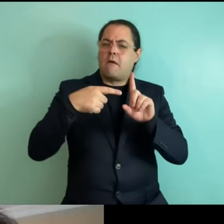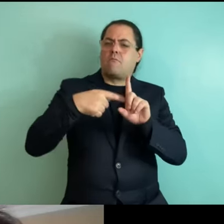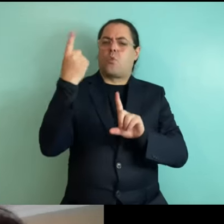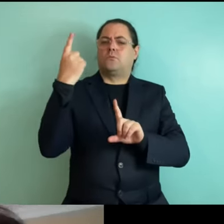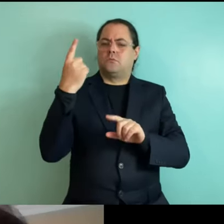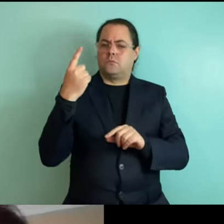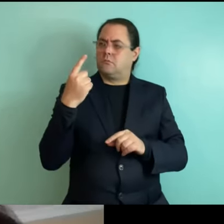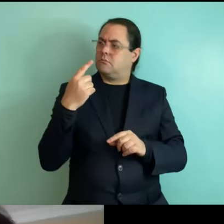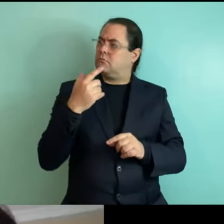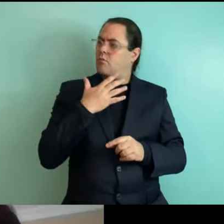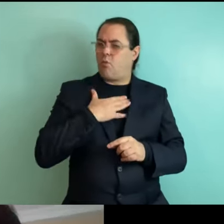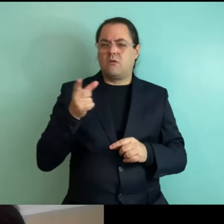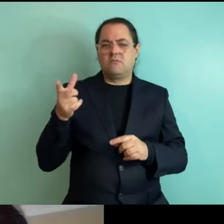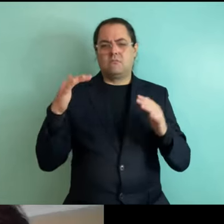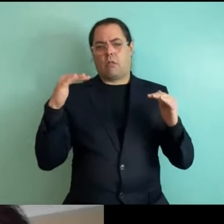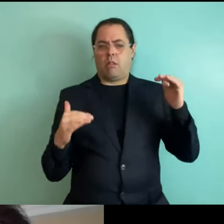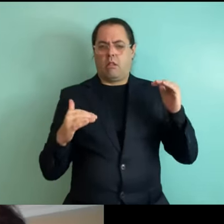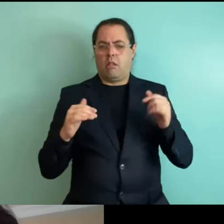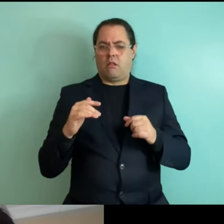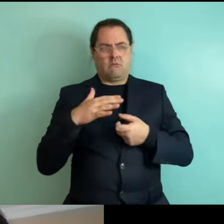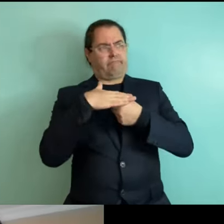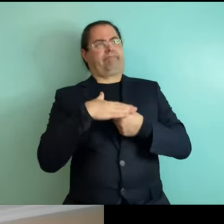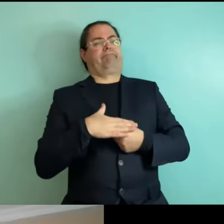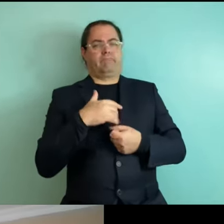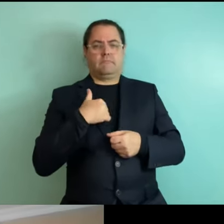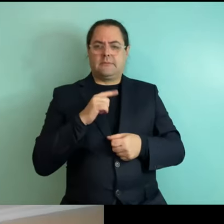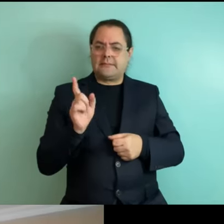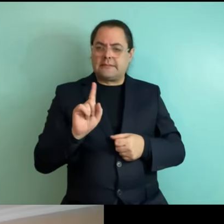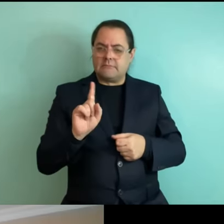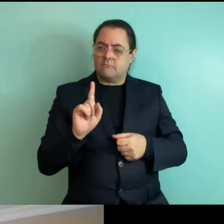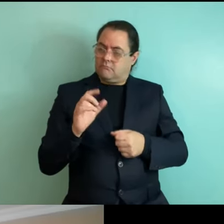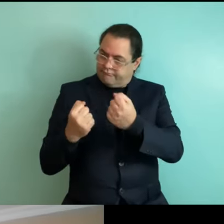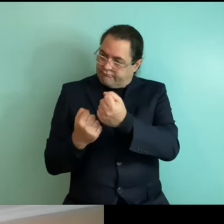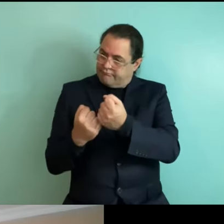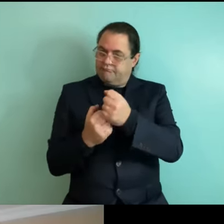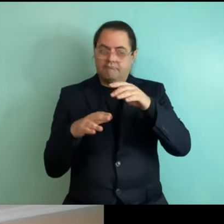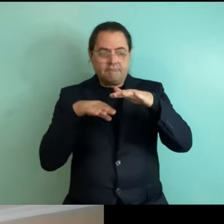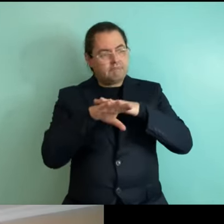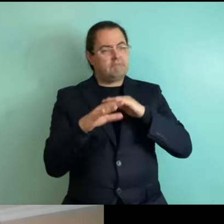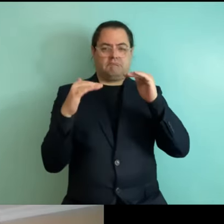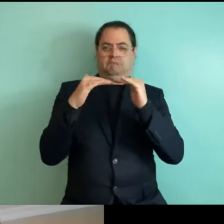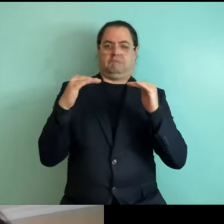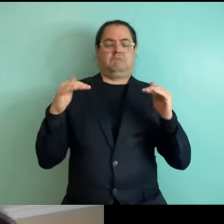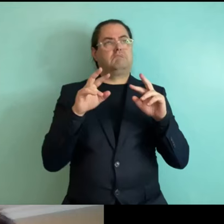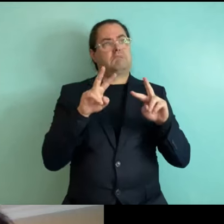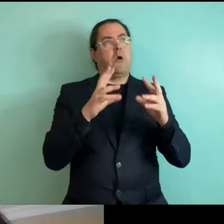early, be treated a vessel icky double bubble was all Professor sassy and often member that you can fit in focus. 11:15:50 discriminate media company. It will